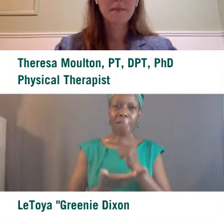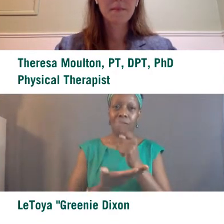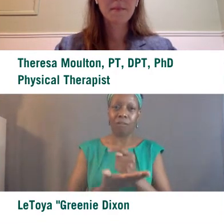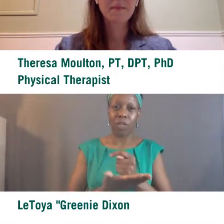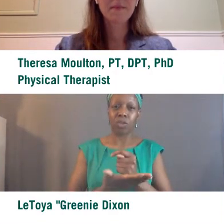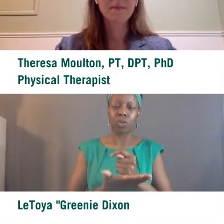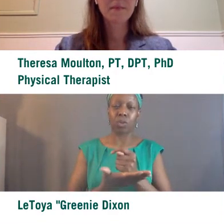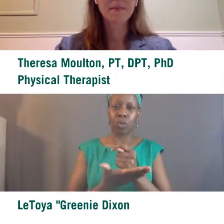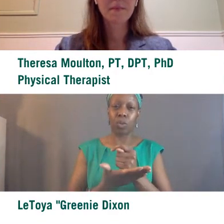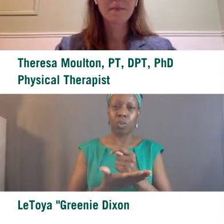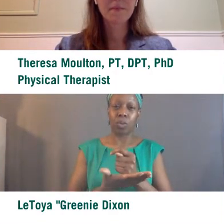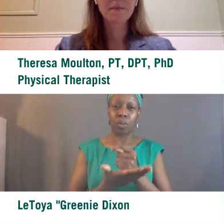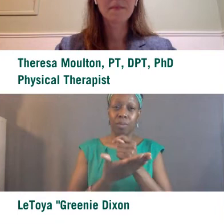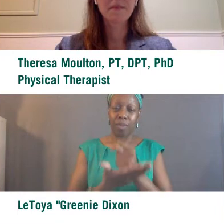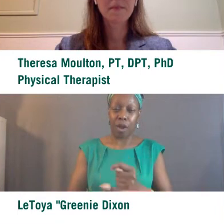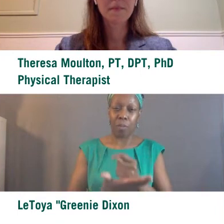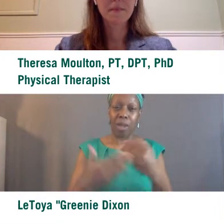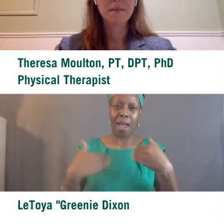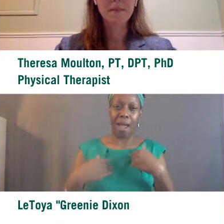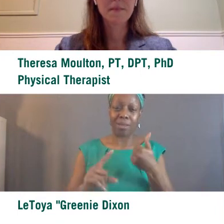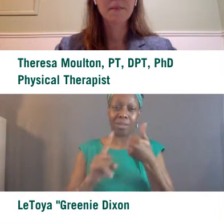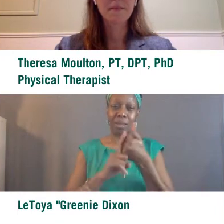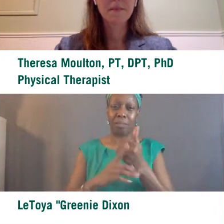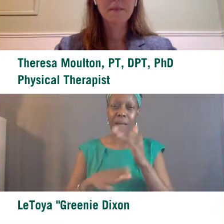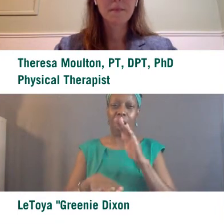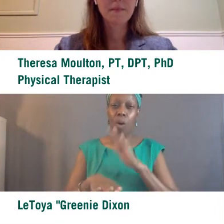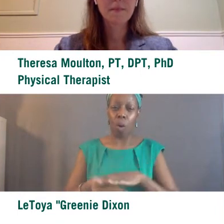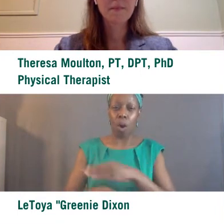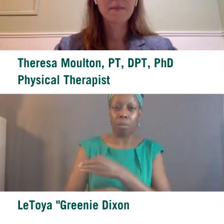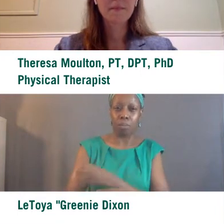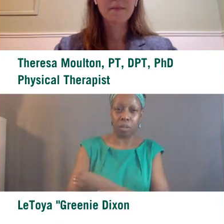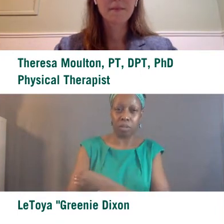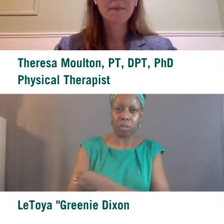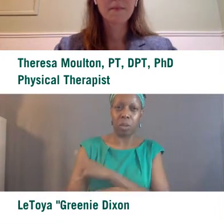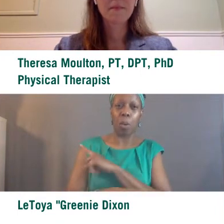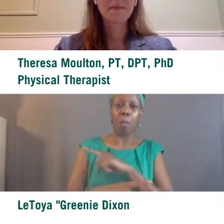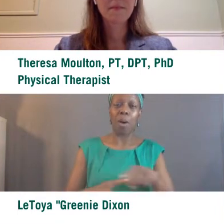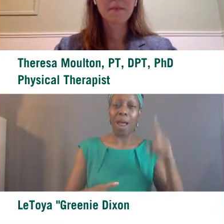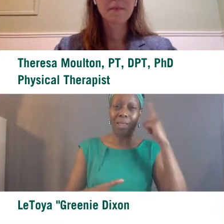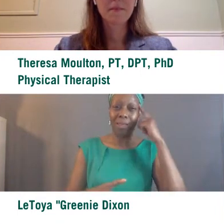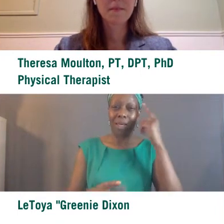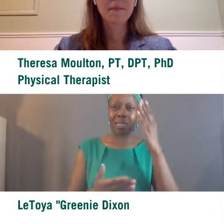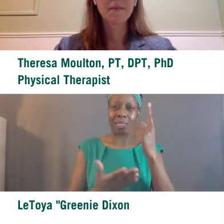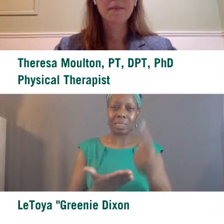So I would say in terms of some of the therapies that the goal is to actually help make sure,